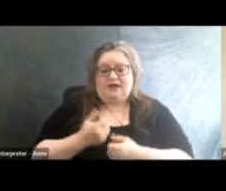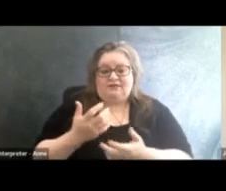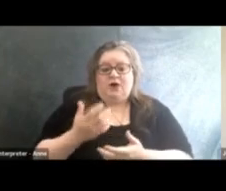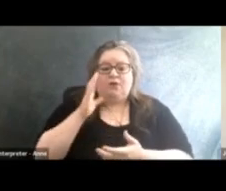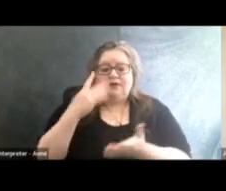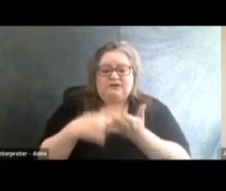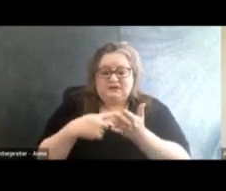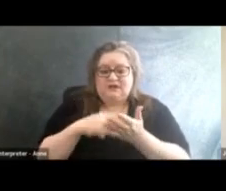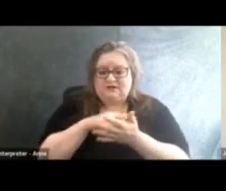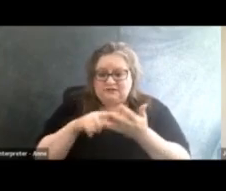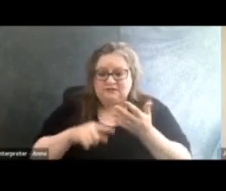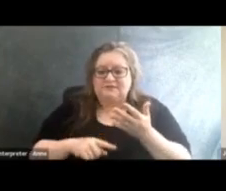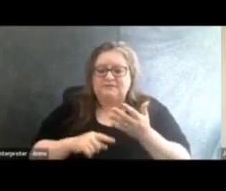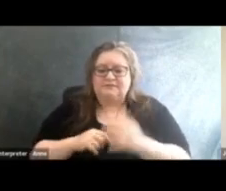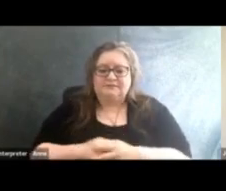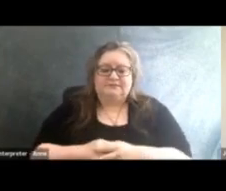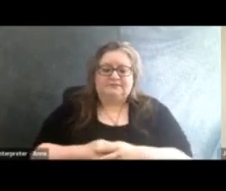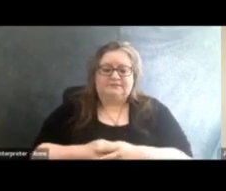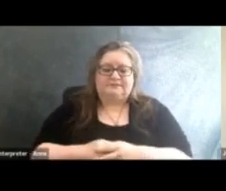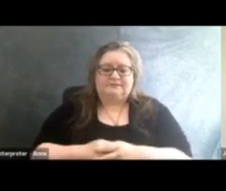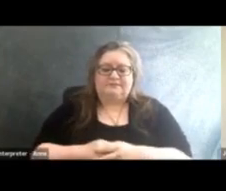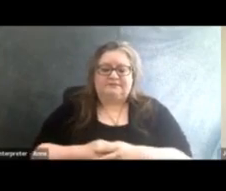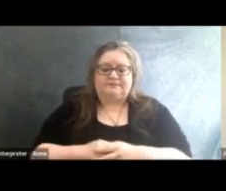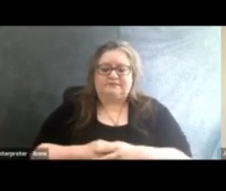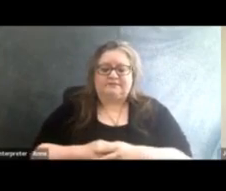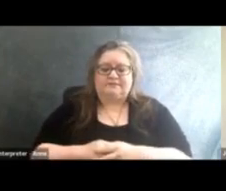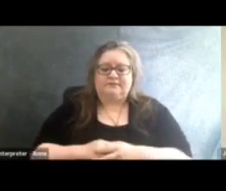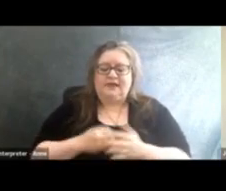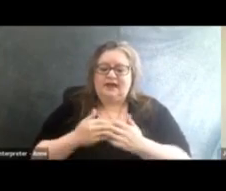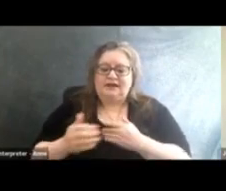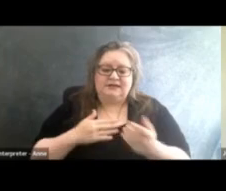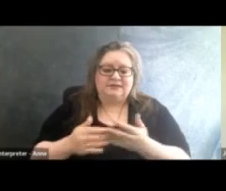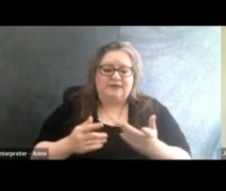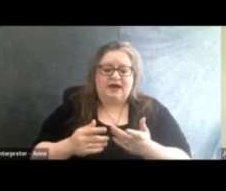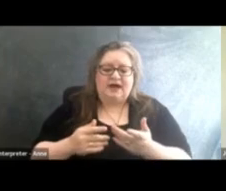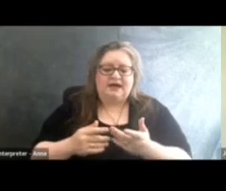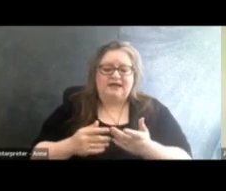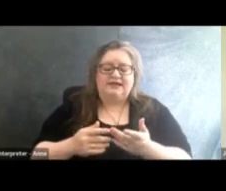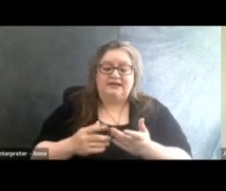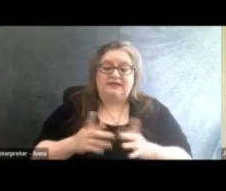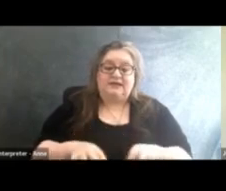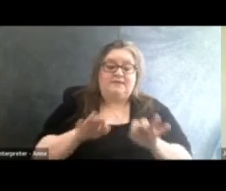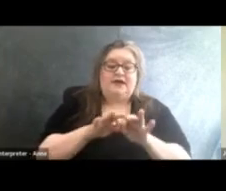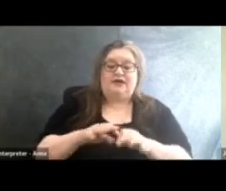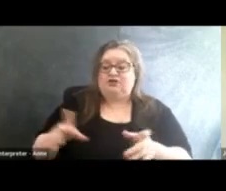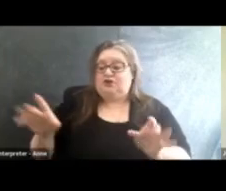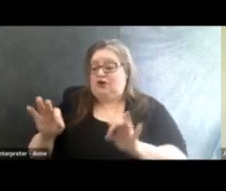about that. And despite there being, you know, this major and mild categories, really we it.